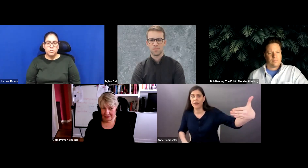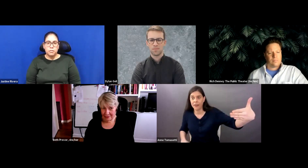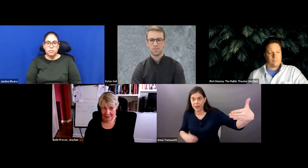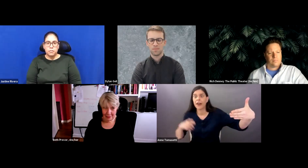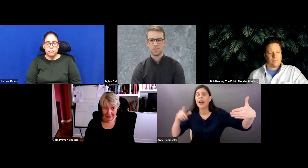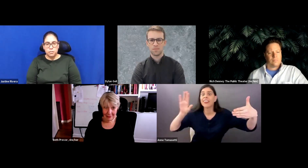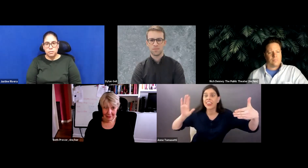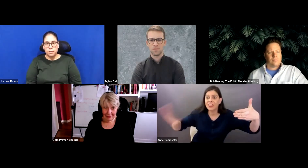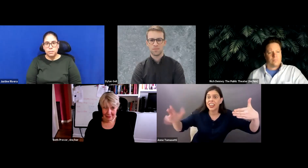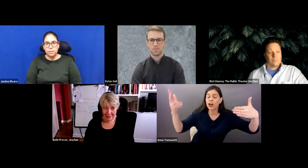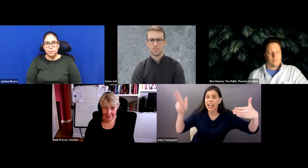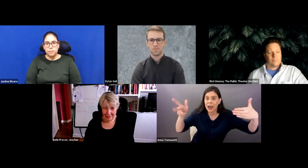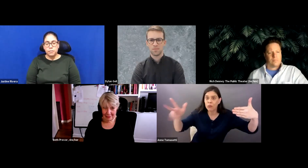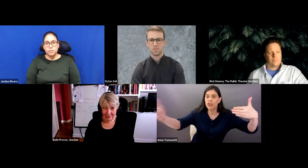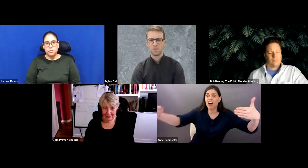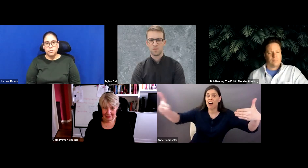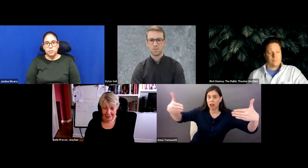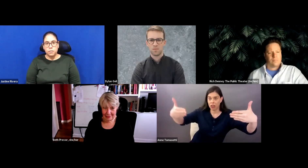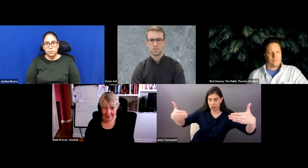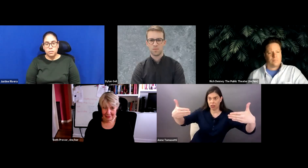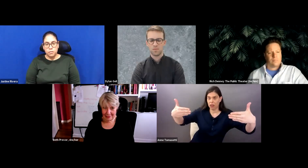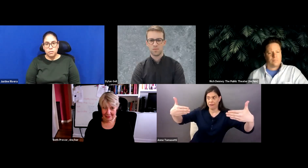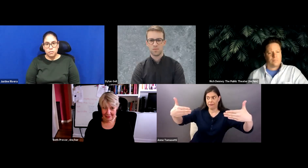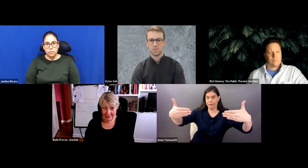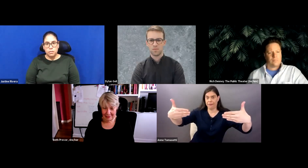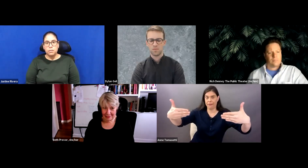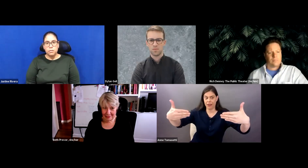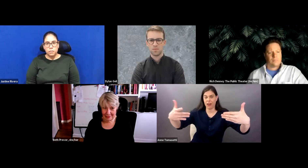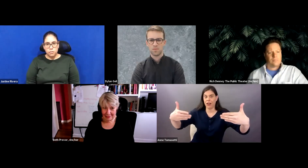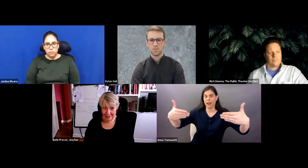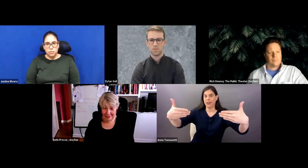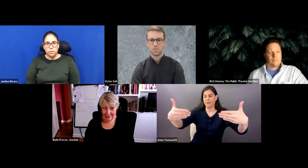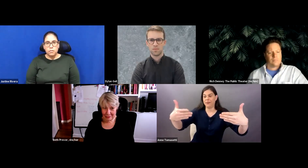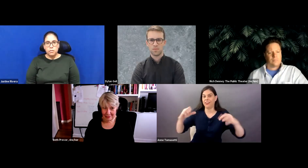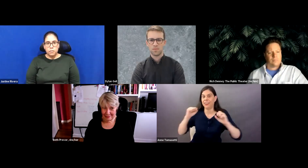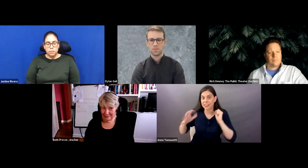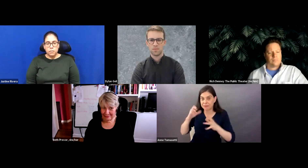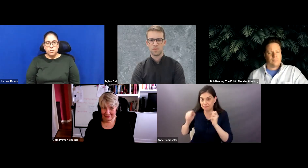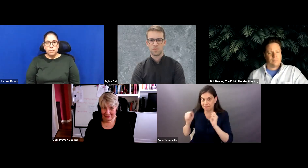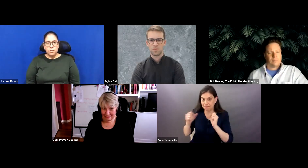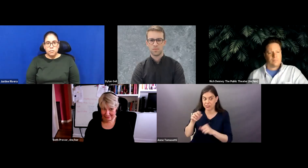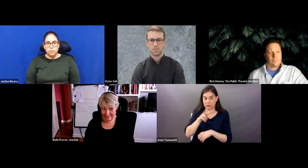was on so when we gave it to the editors, they were able to work with it. So we had on two screens, you had their